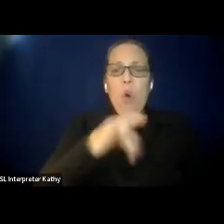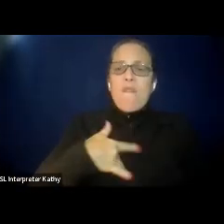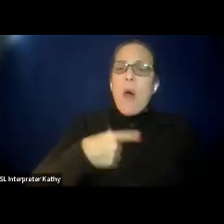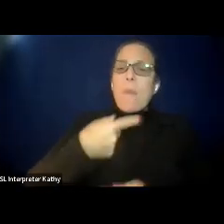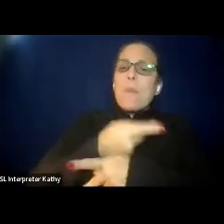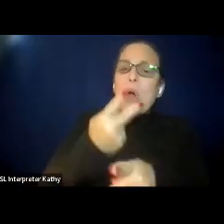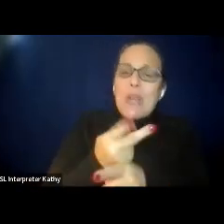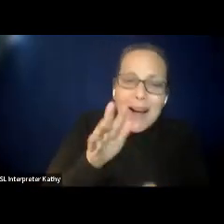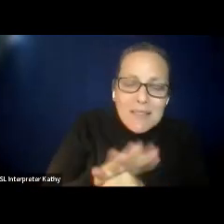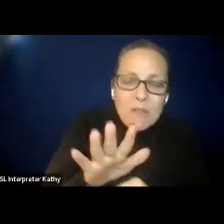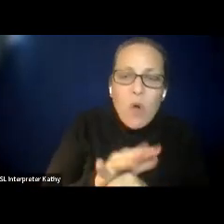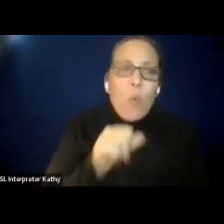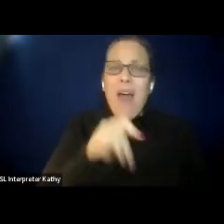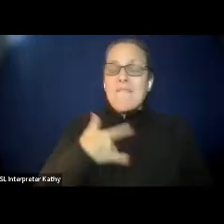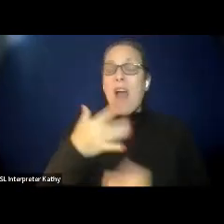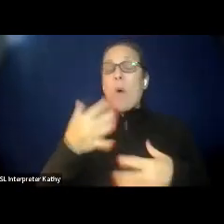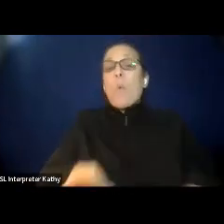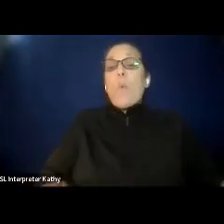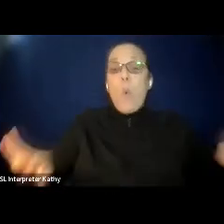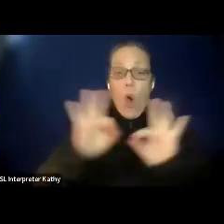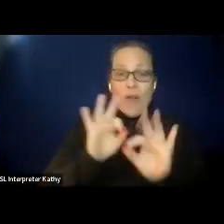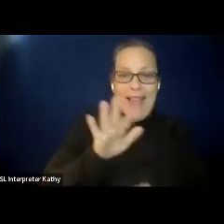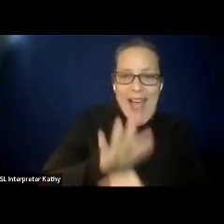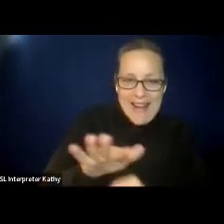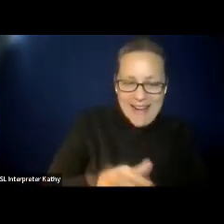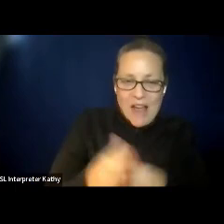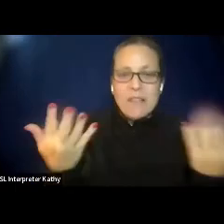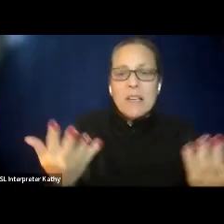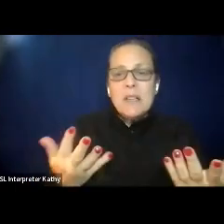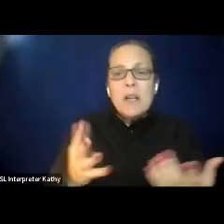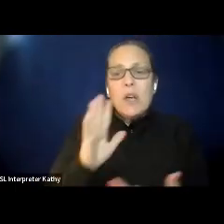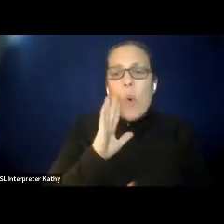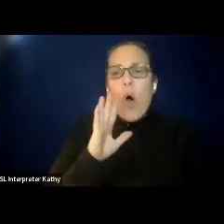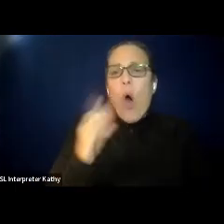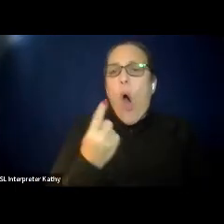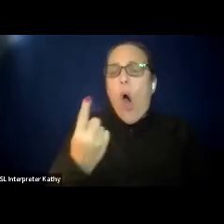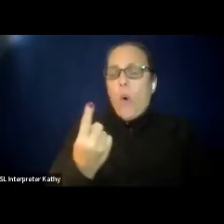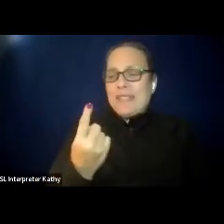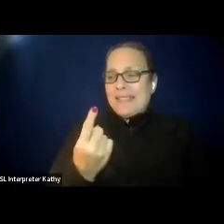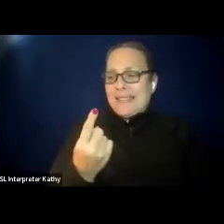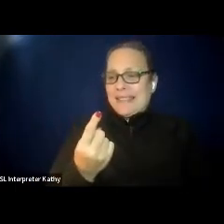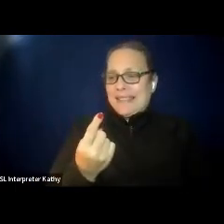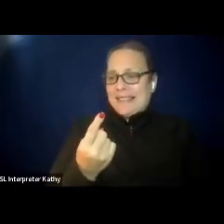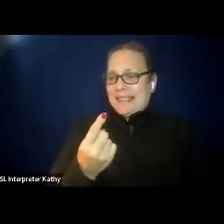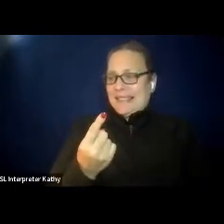internalized ableism, when we are struggling to do something or we don't feel productive enough or we don't feel